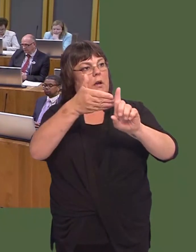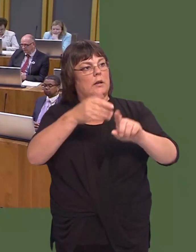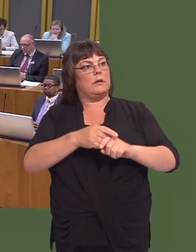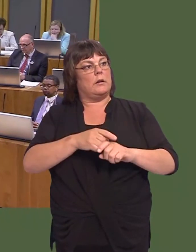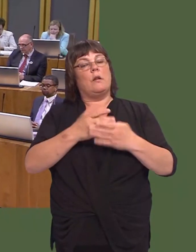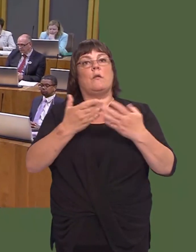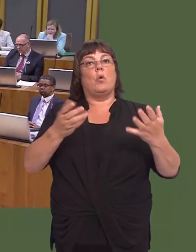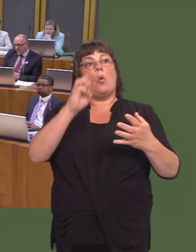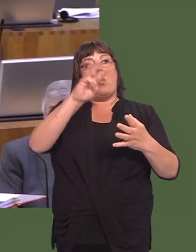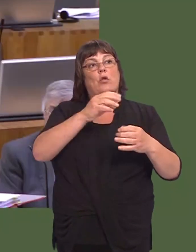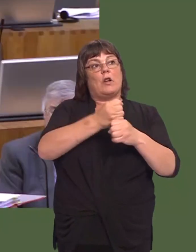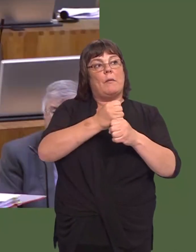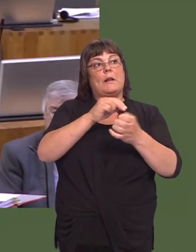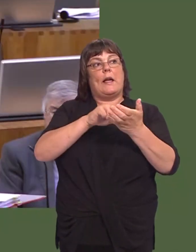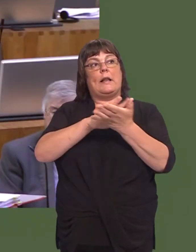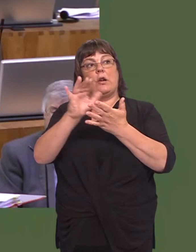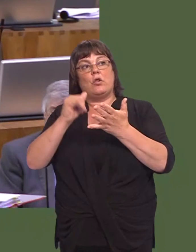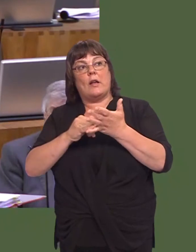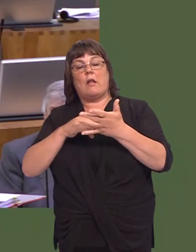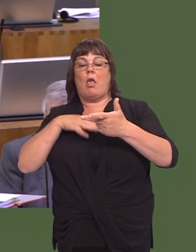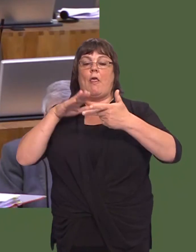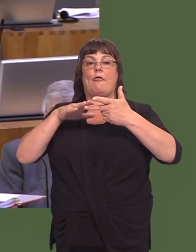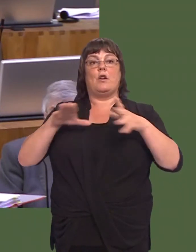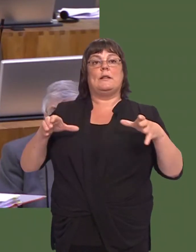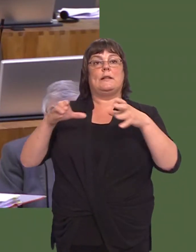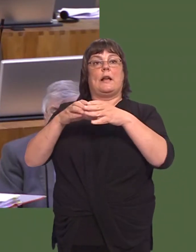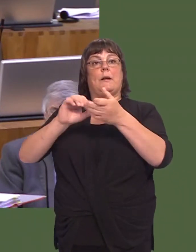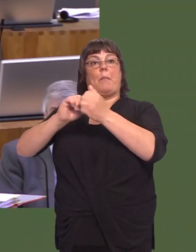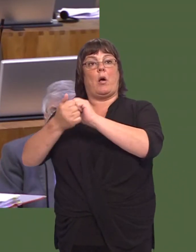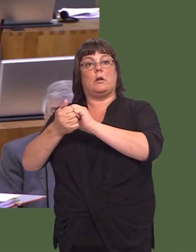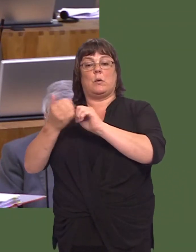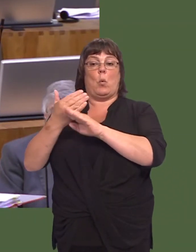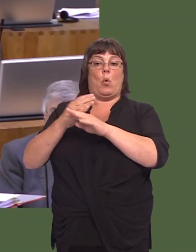And, of course, Welsh Government, the NHS and third sector partners are working together